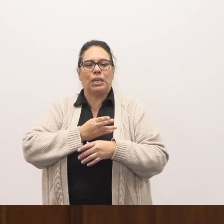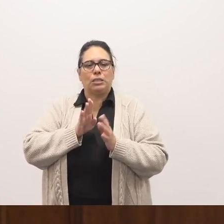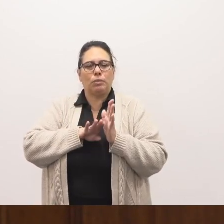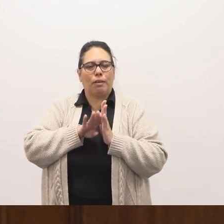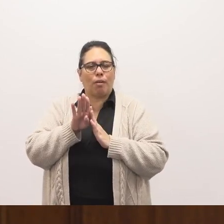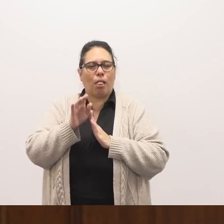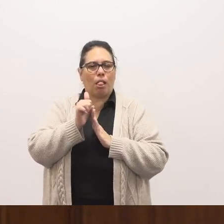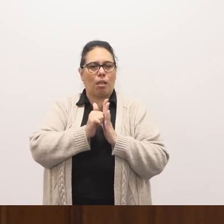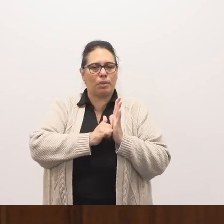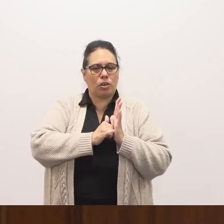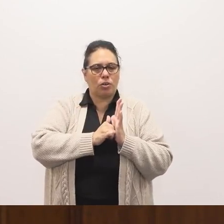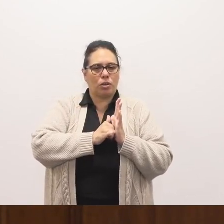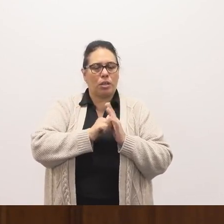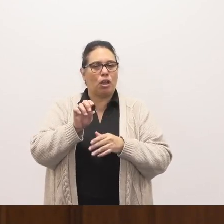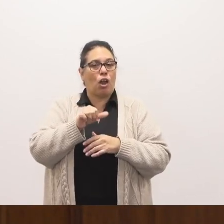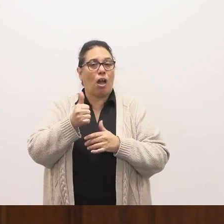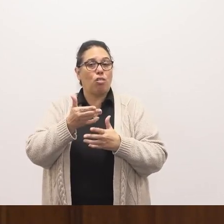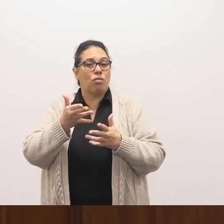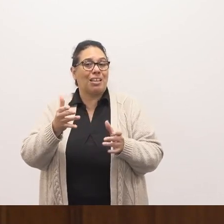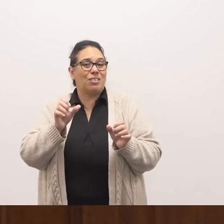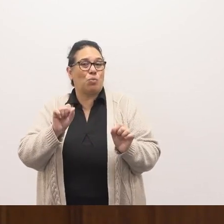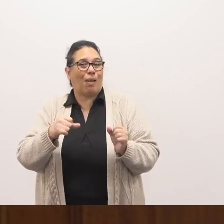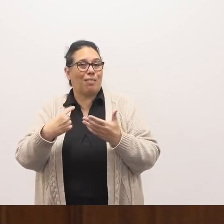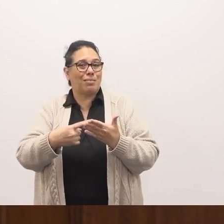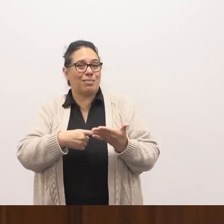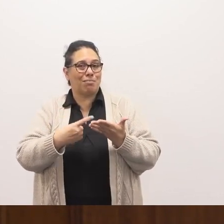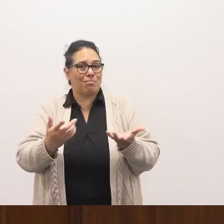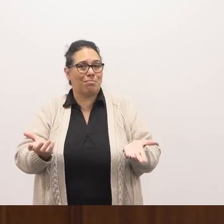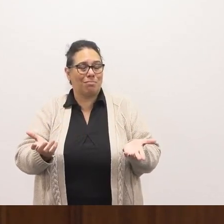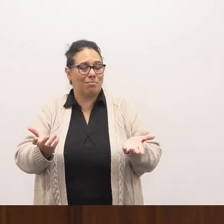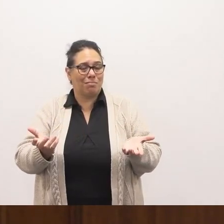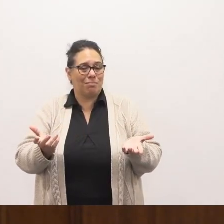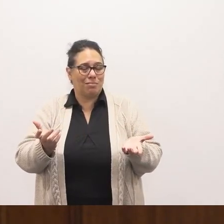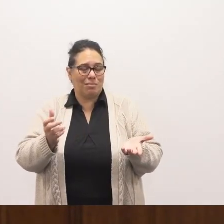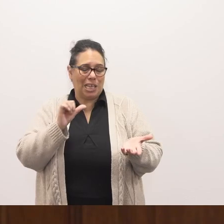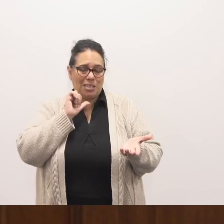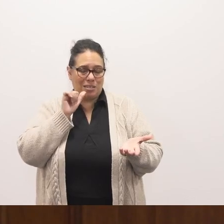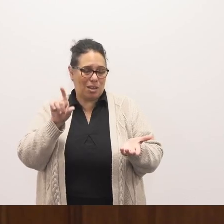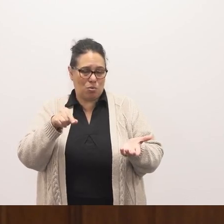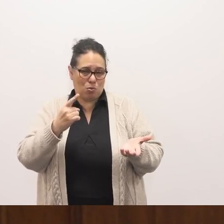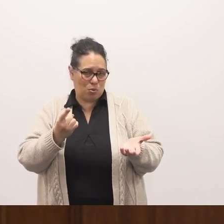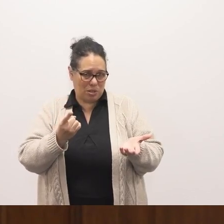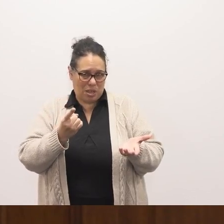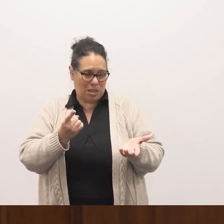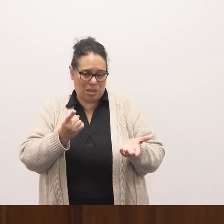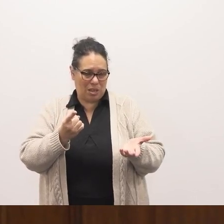There are other things. It doesn't just have to be on those presentations that we get board goals.